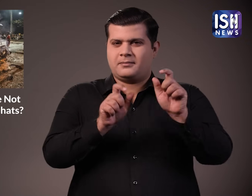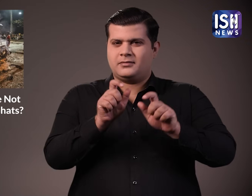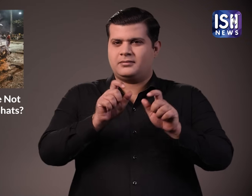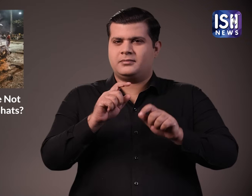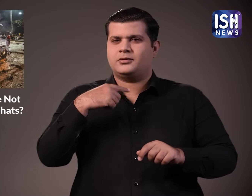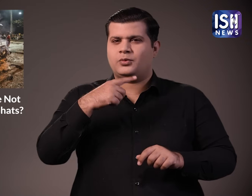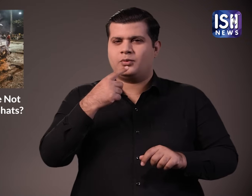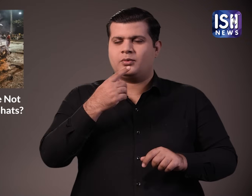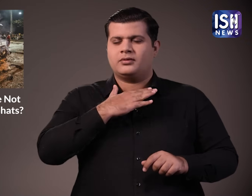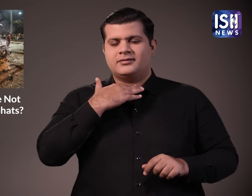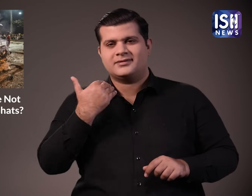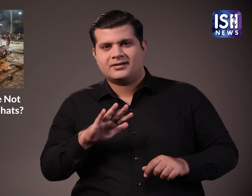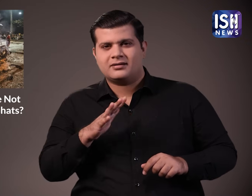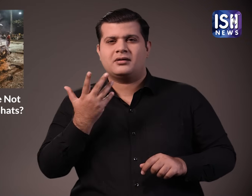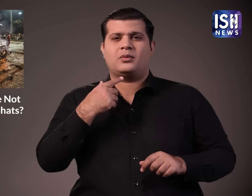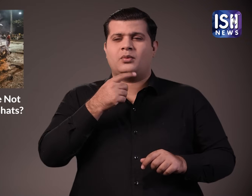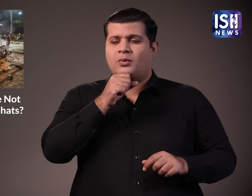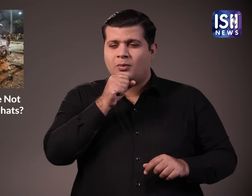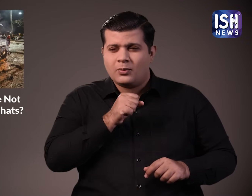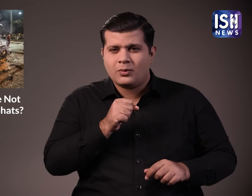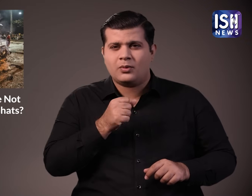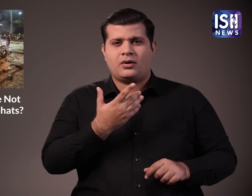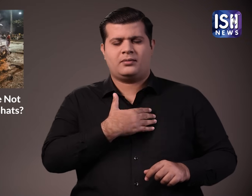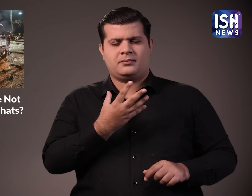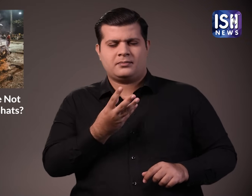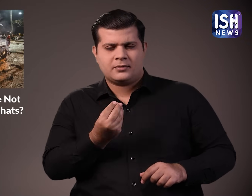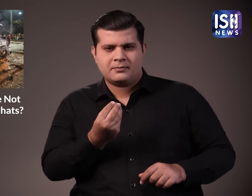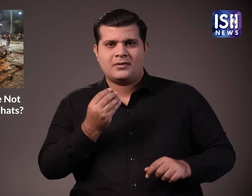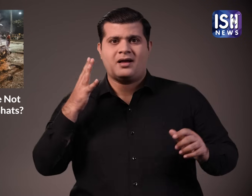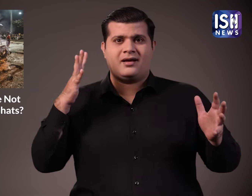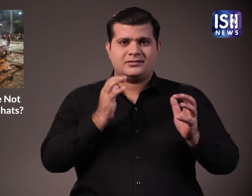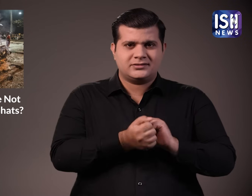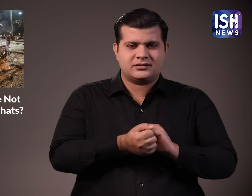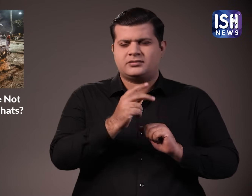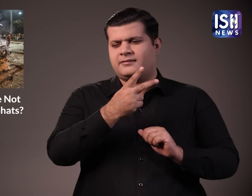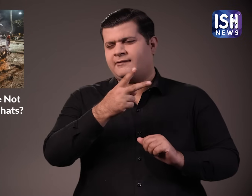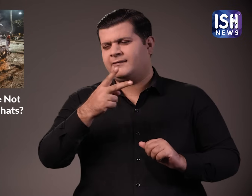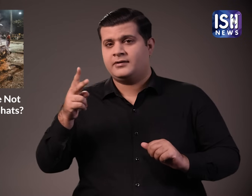People die because of old age, heart failure, accidents, etc.